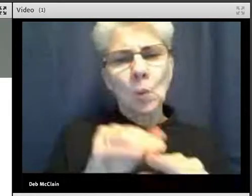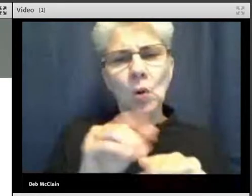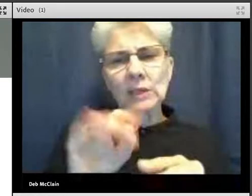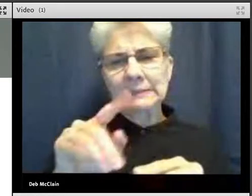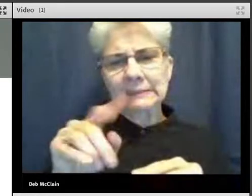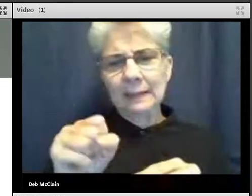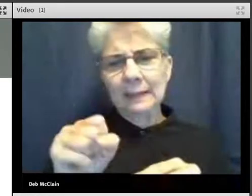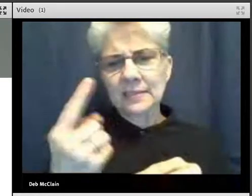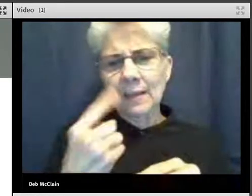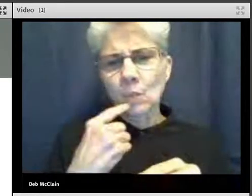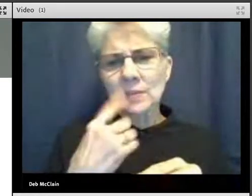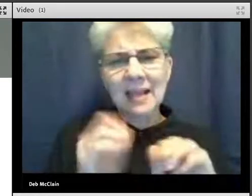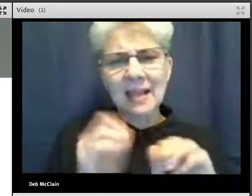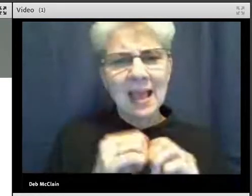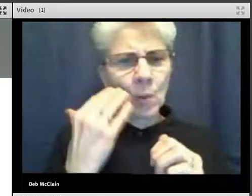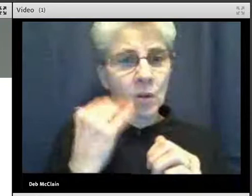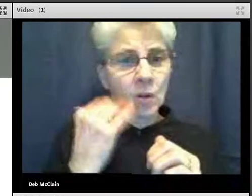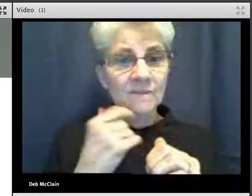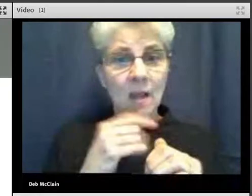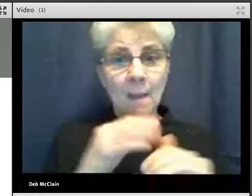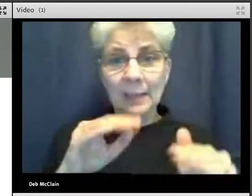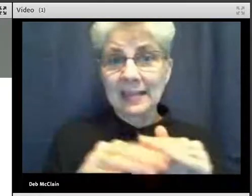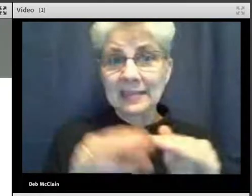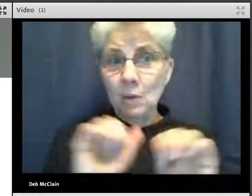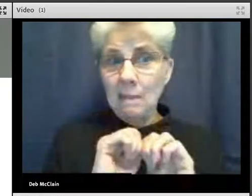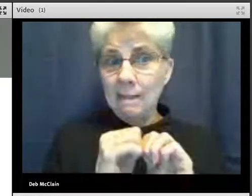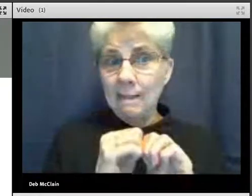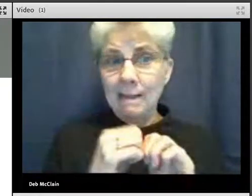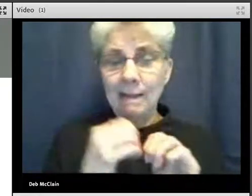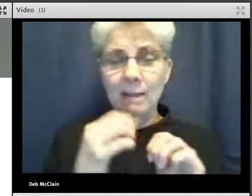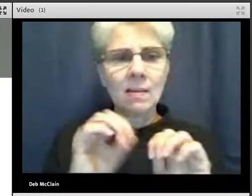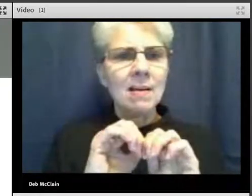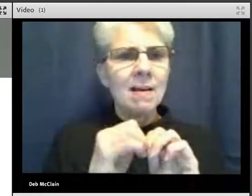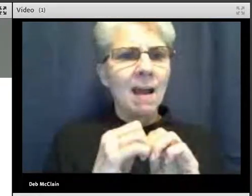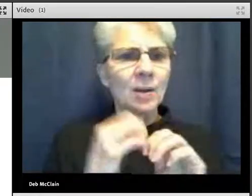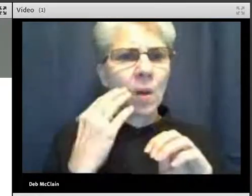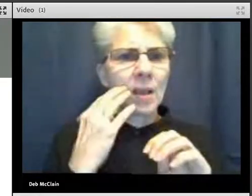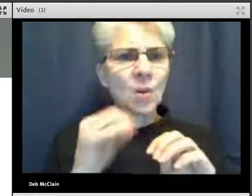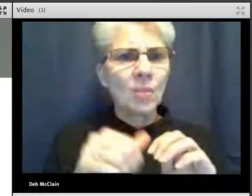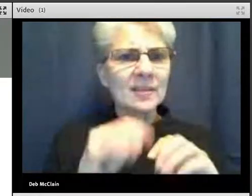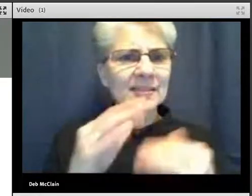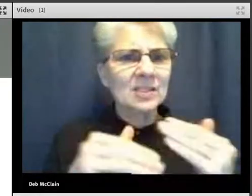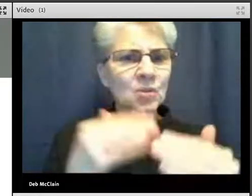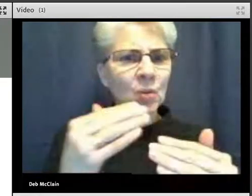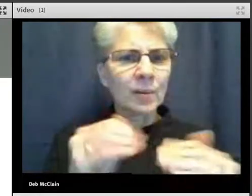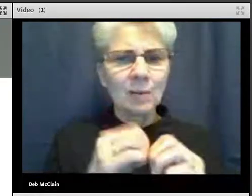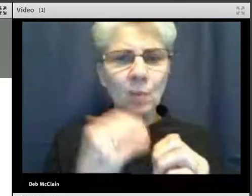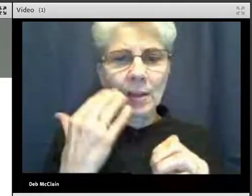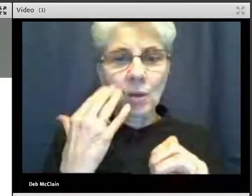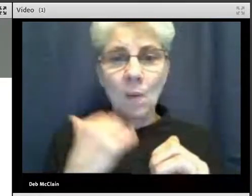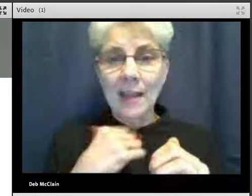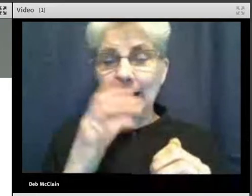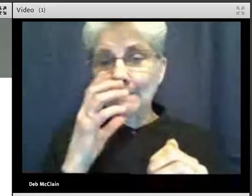So a couple other tips, so some of you, I saw, like, how do I know if I'm accessible? How do I know where this is going?